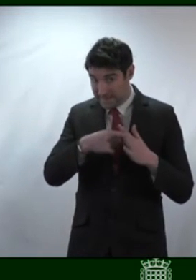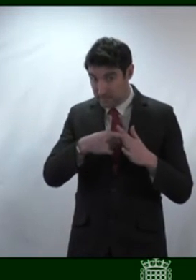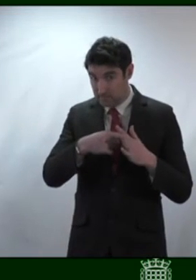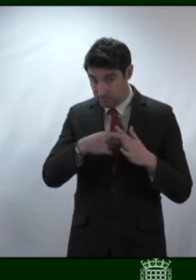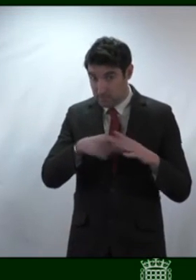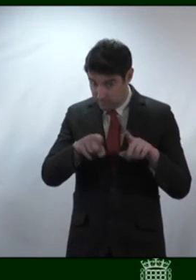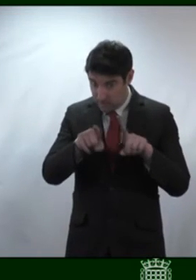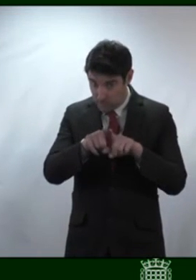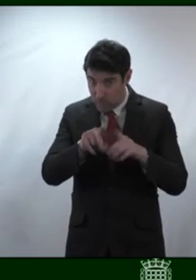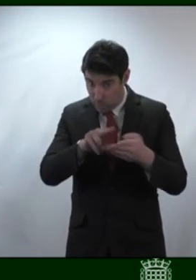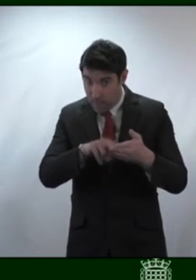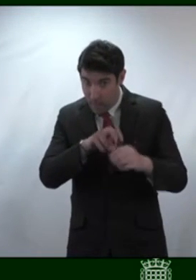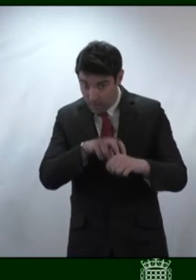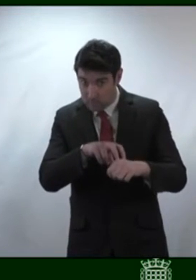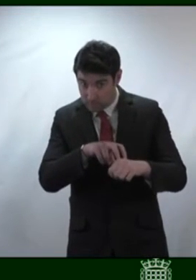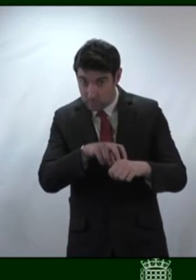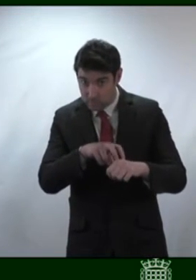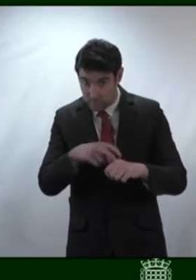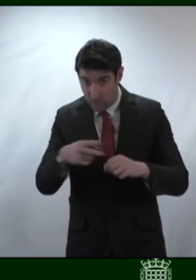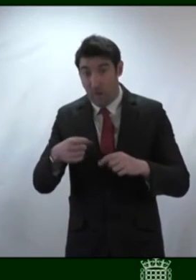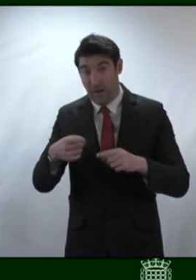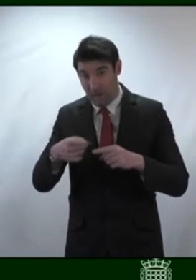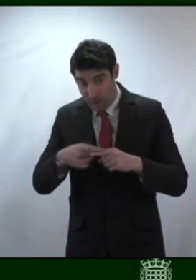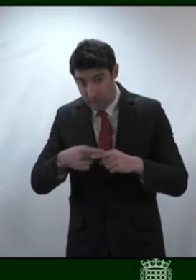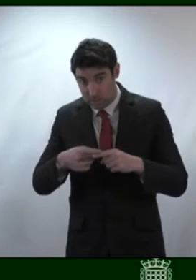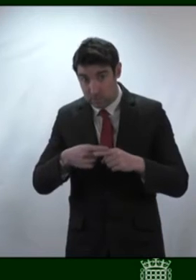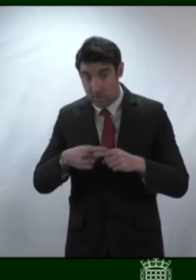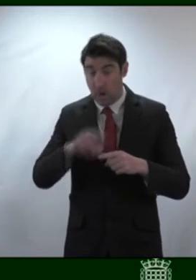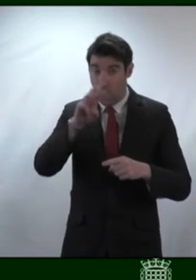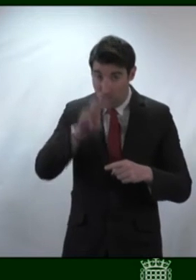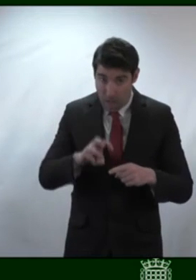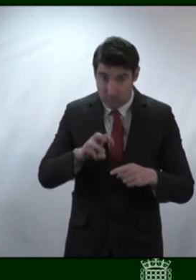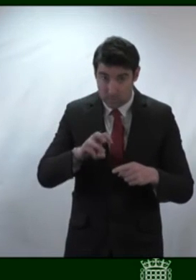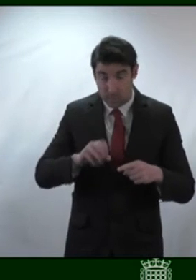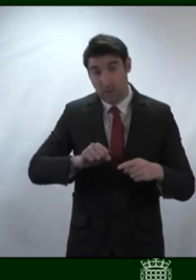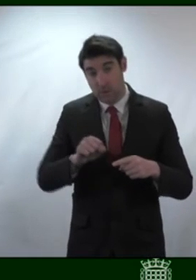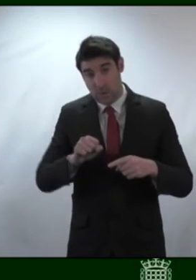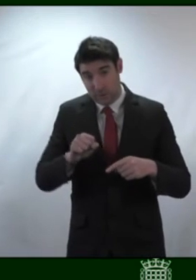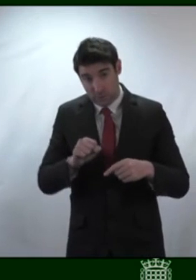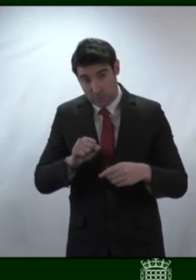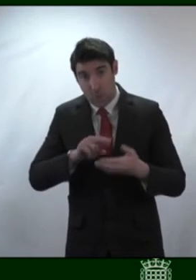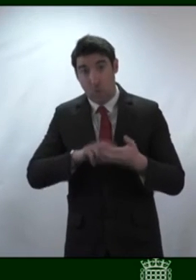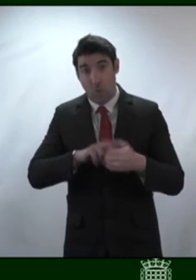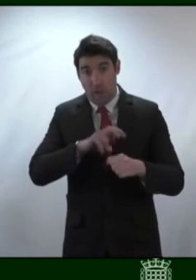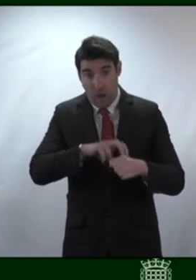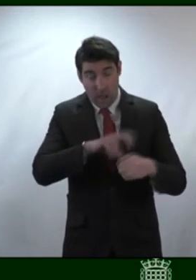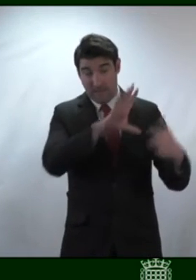fully in all trade deals that the UK does, and Northern Ireland will continue to have unfettered